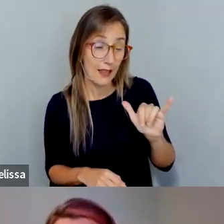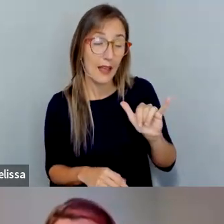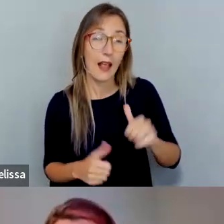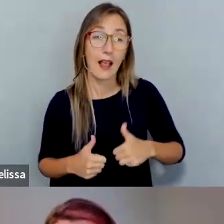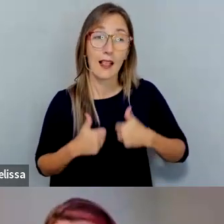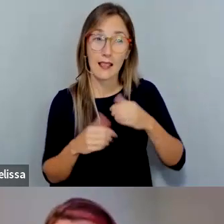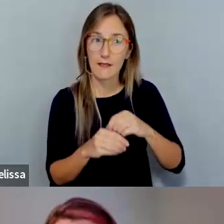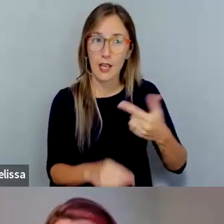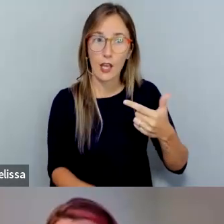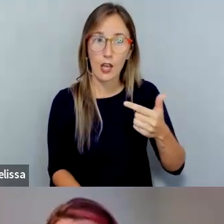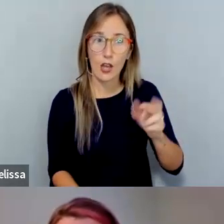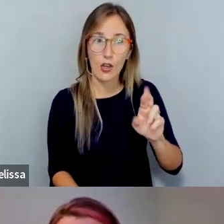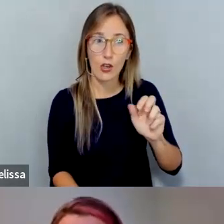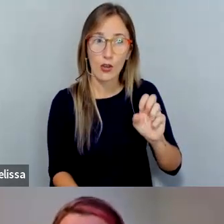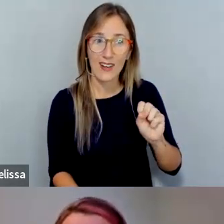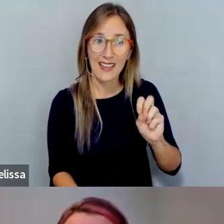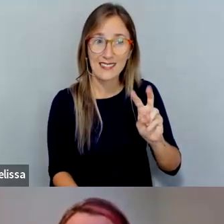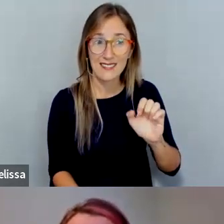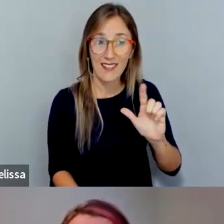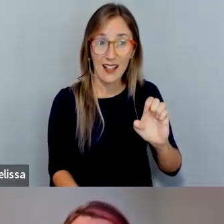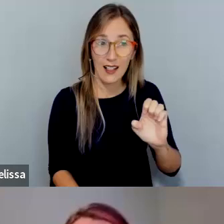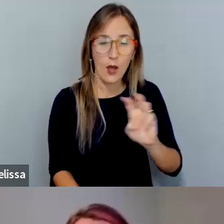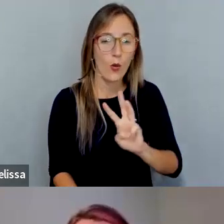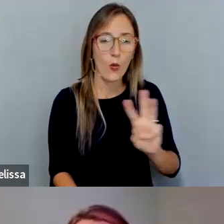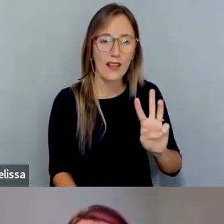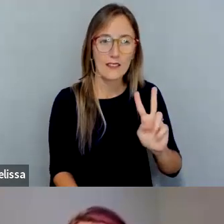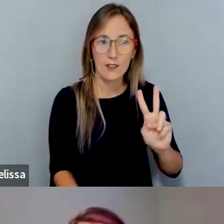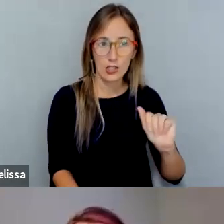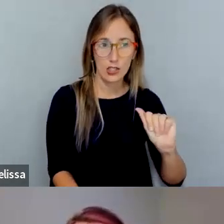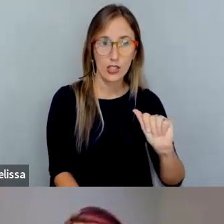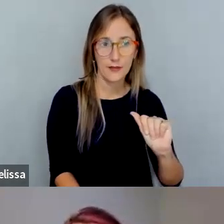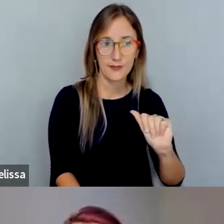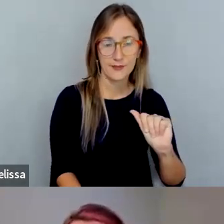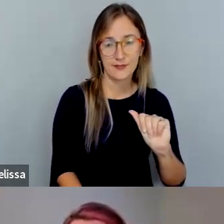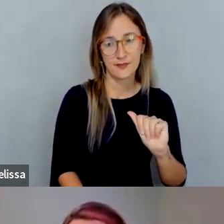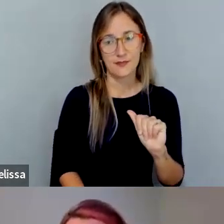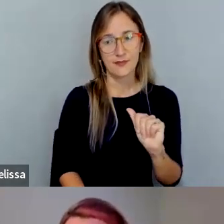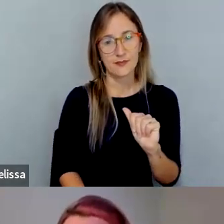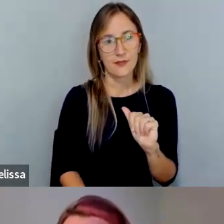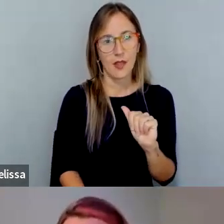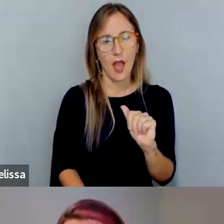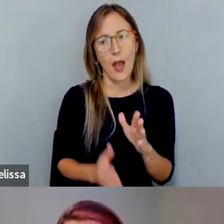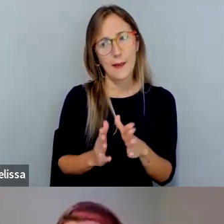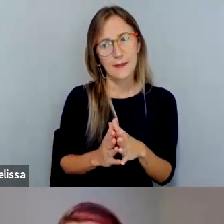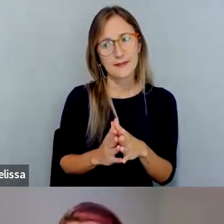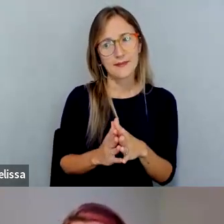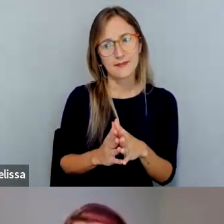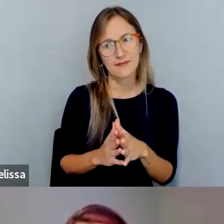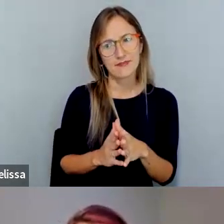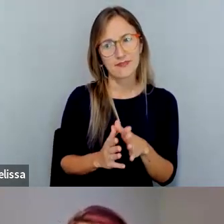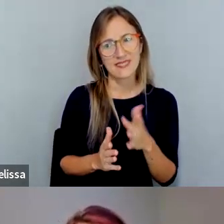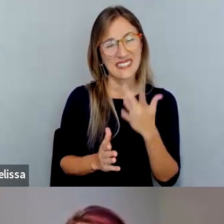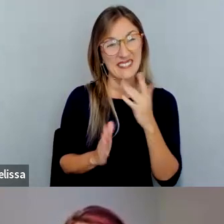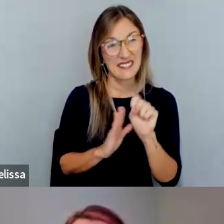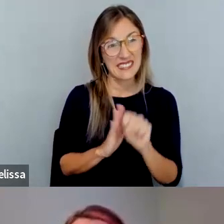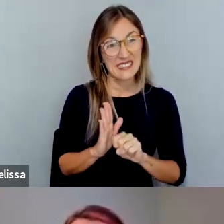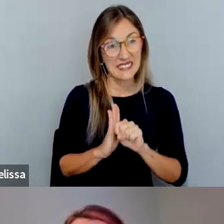No worries. You are fine.